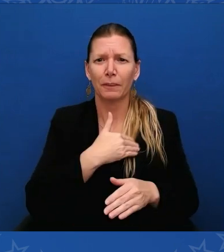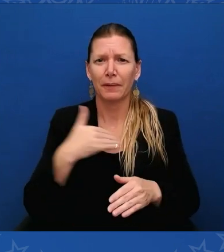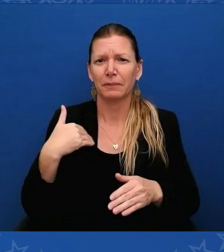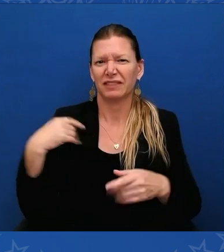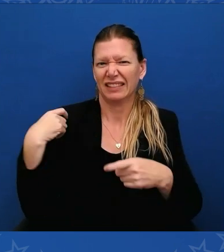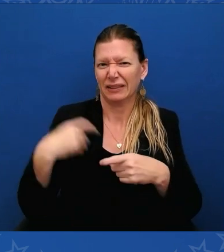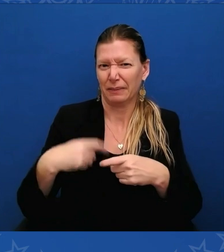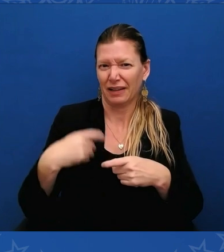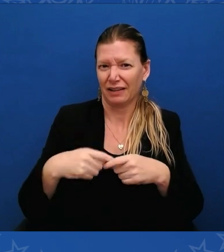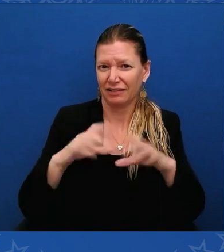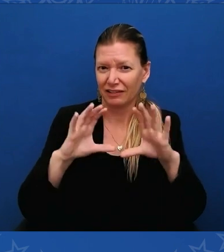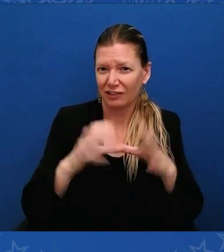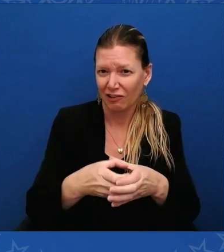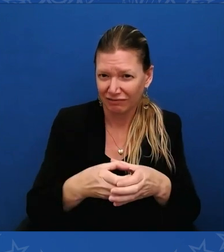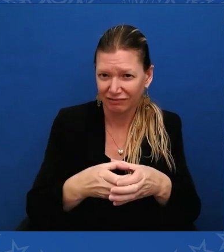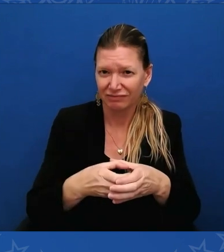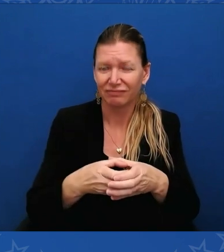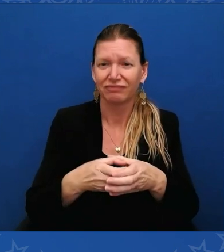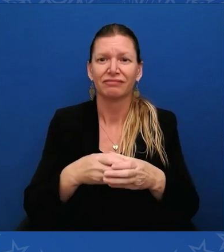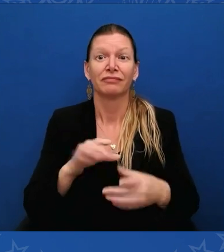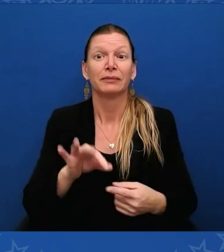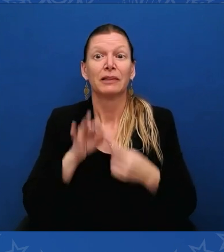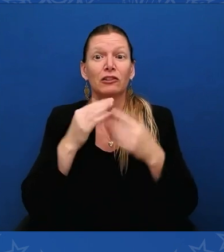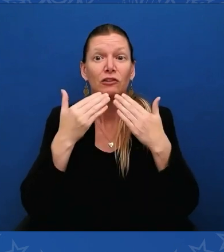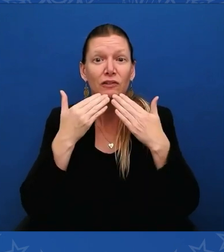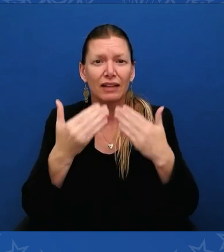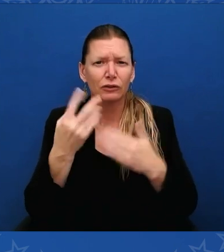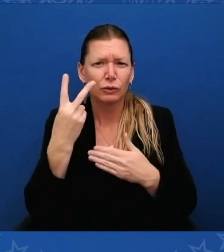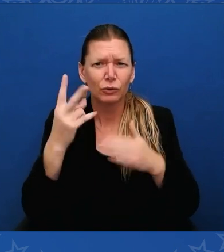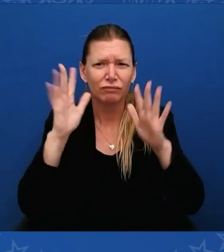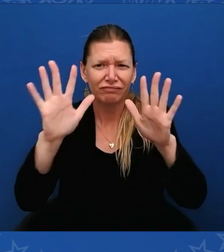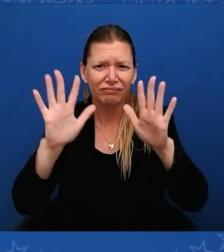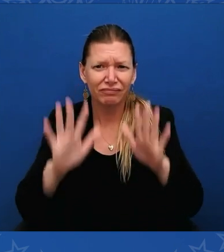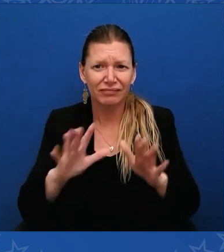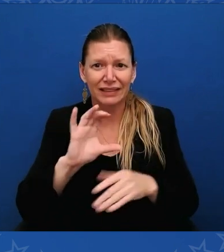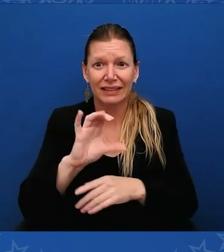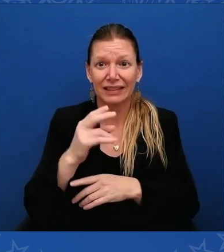of the Congressional Hispanic Caucus. And a special thanks to the two incredible